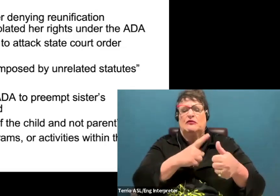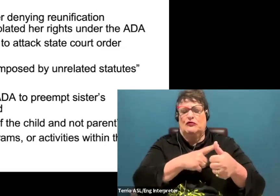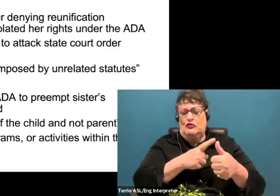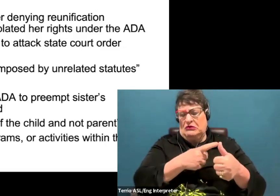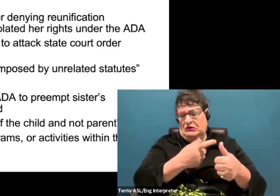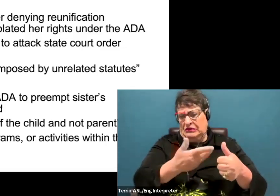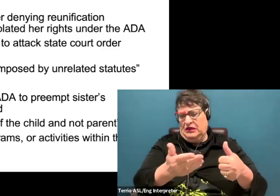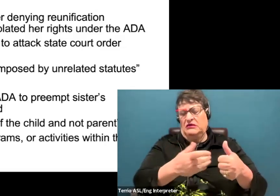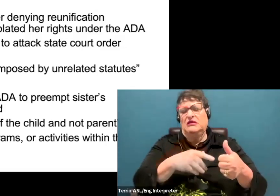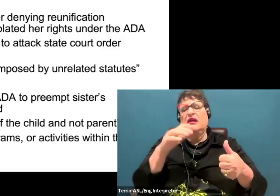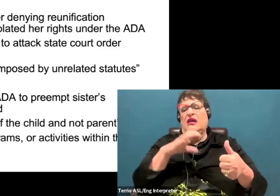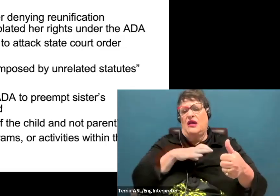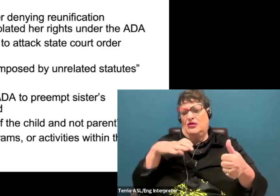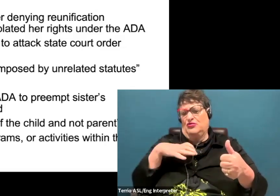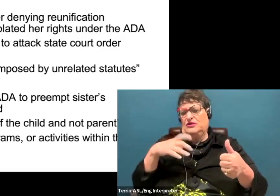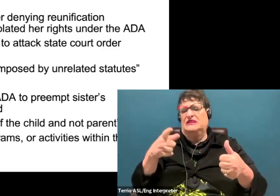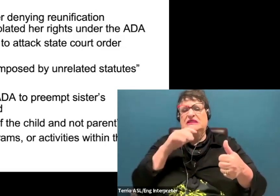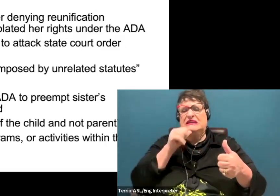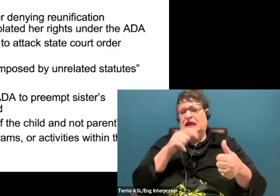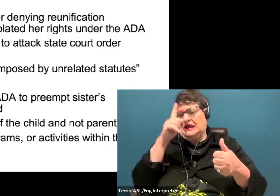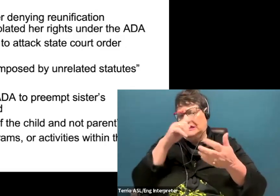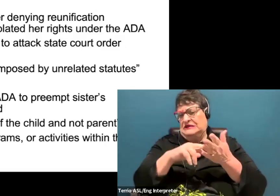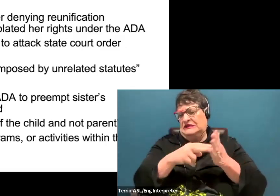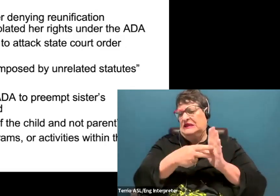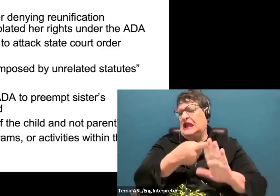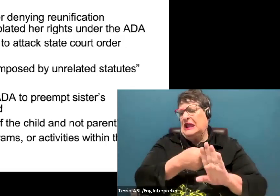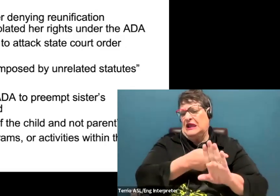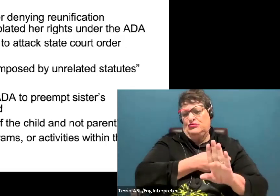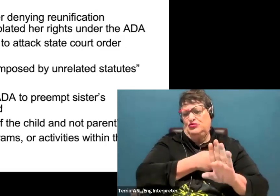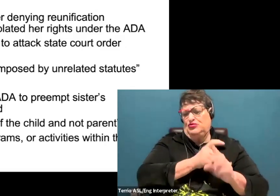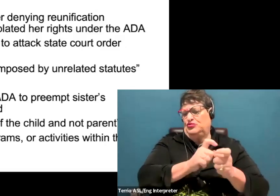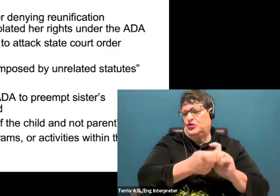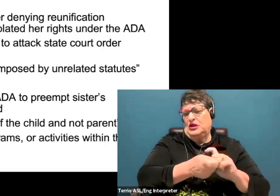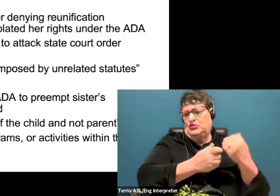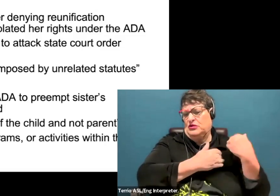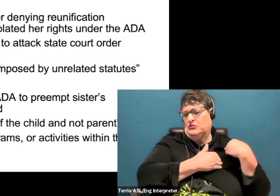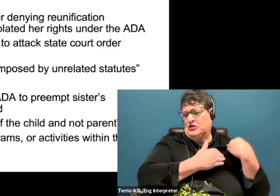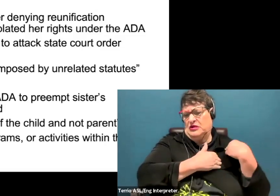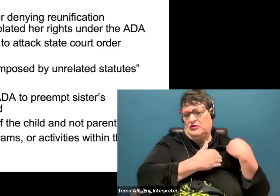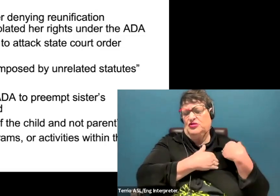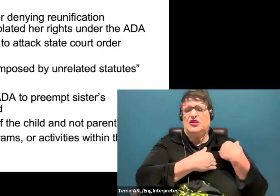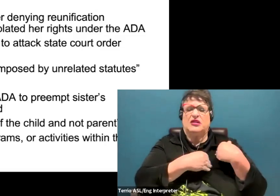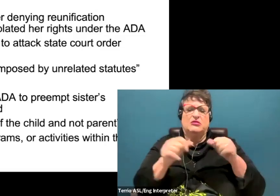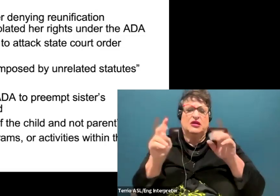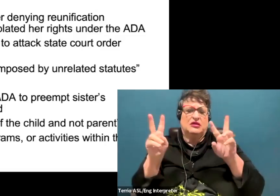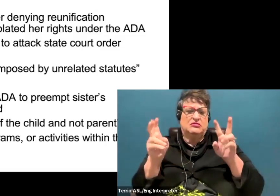Congress did not intend to change the obligations imposed by "unrelated" statutes.